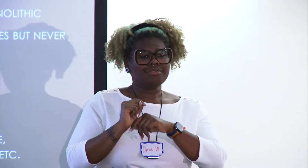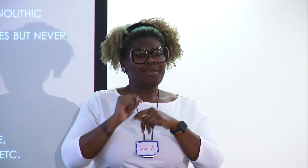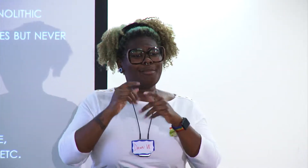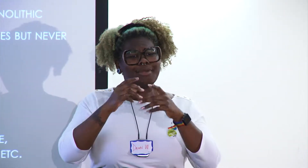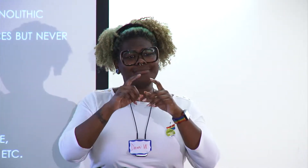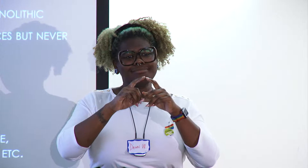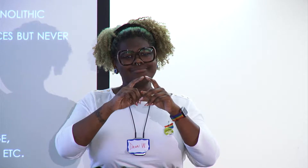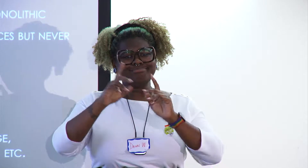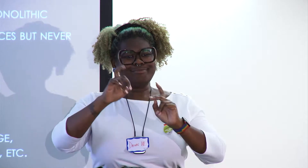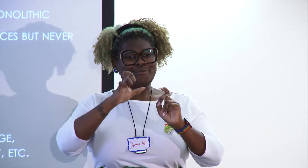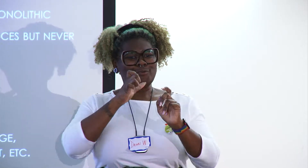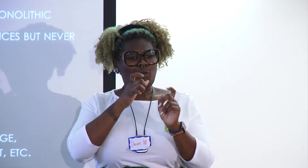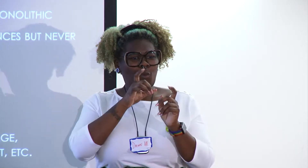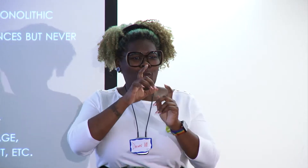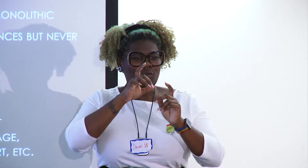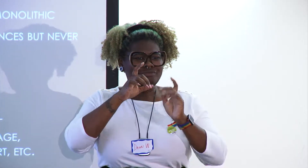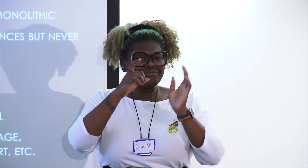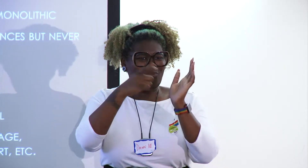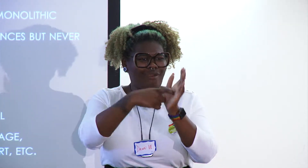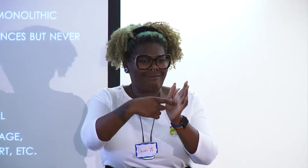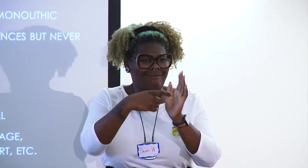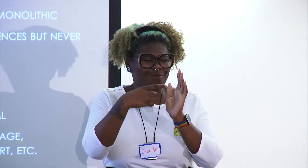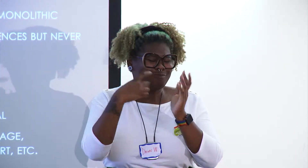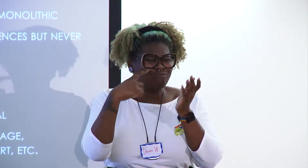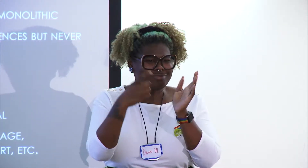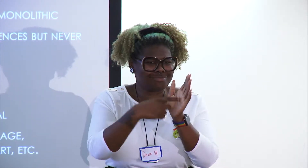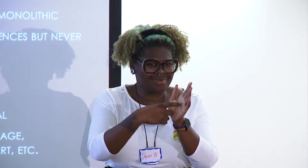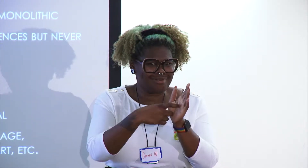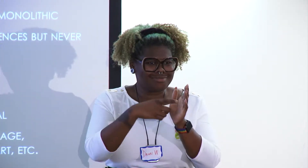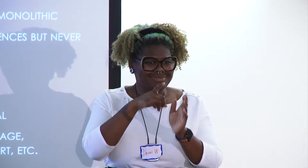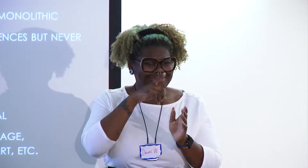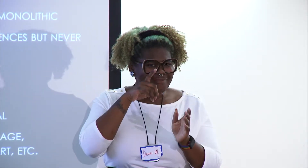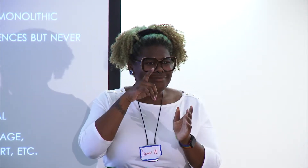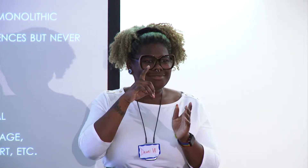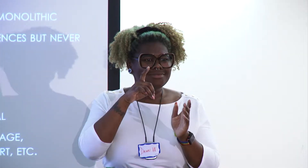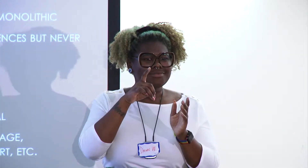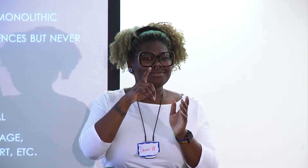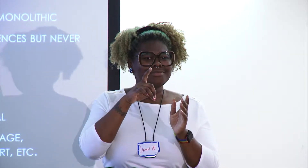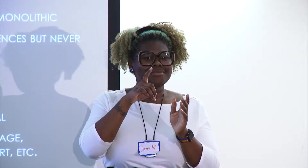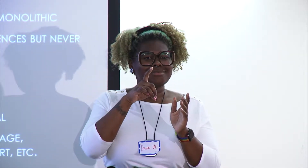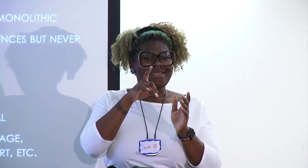of the traditions and cultural experience of a deaf person,